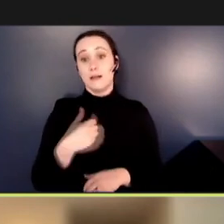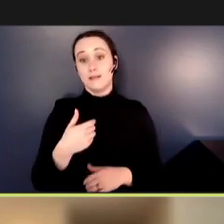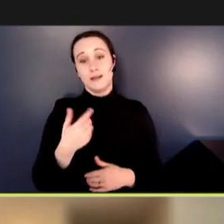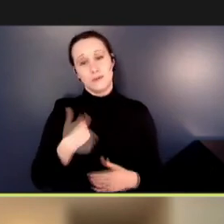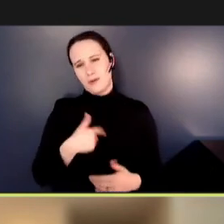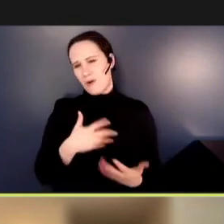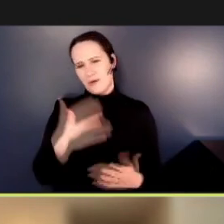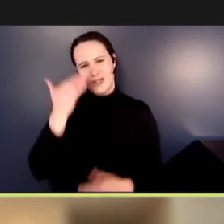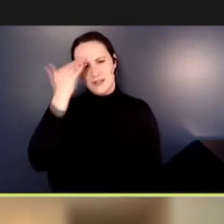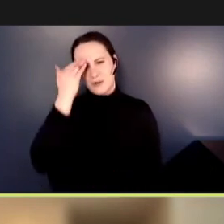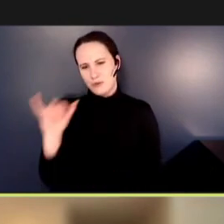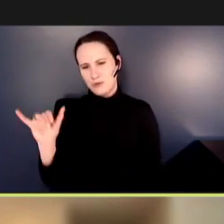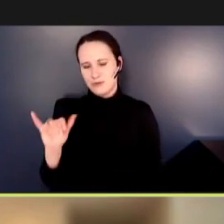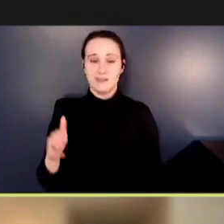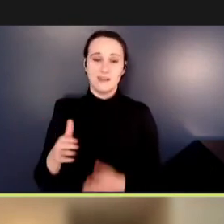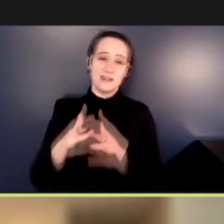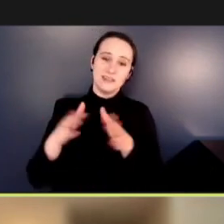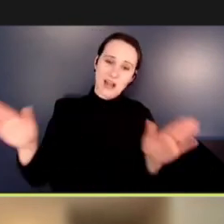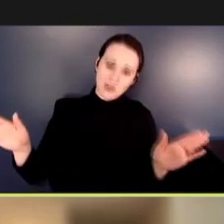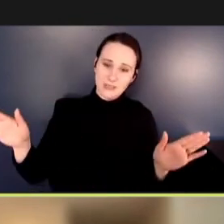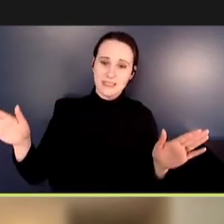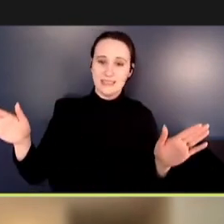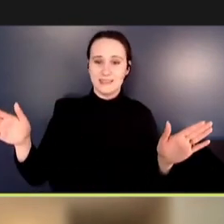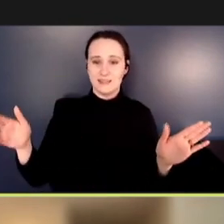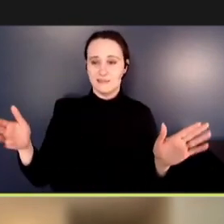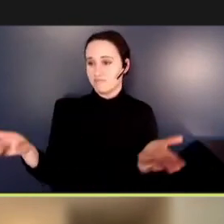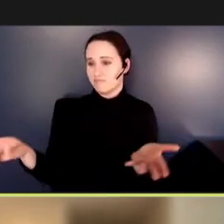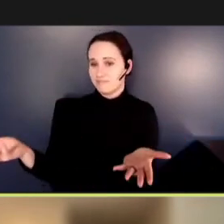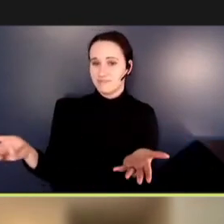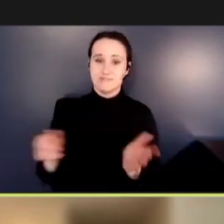generally -- in public and then also in policymaking, there is a